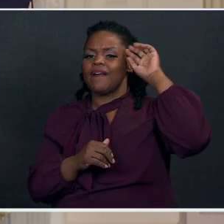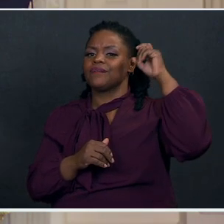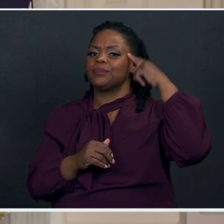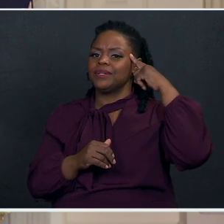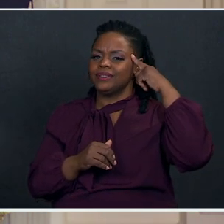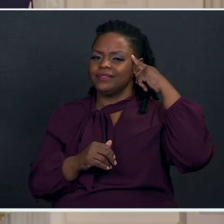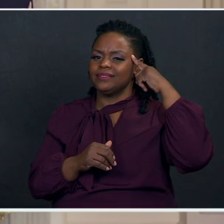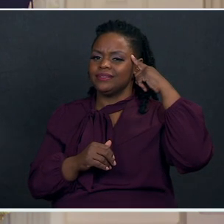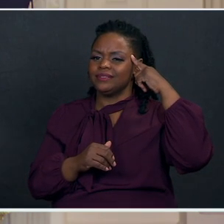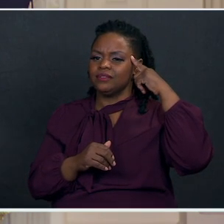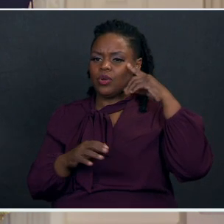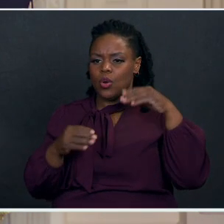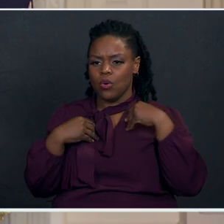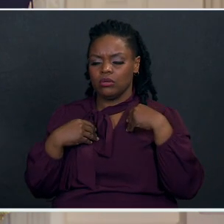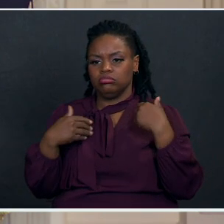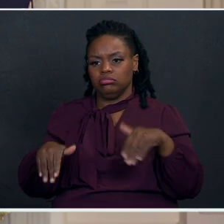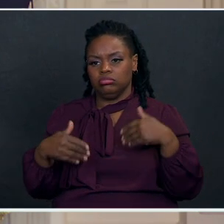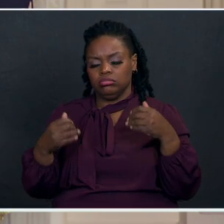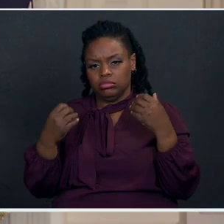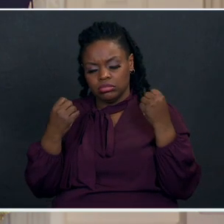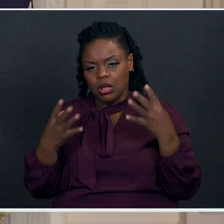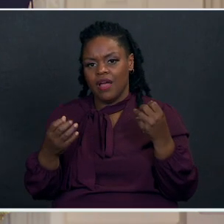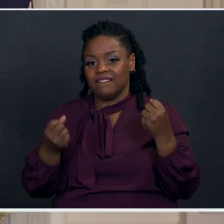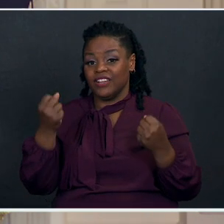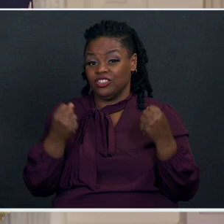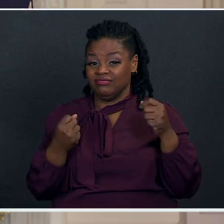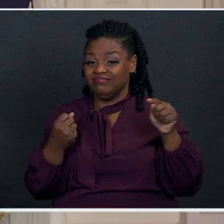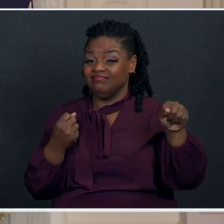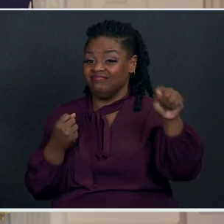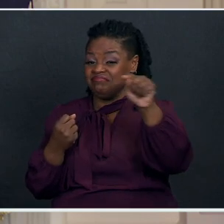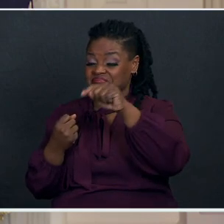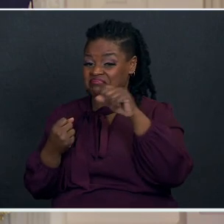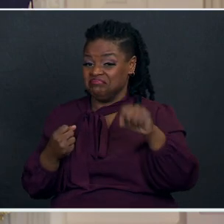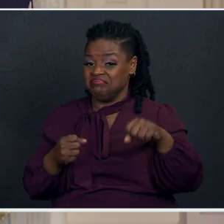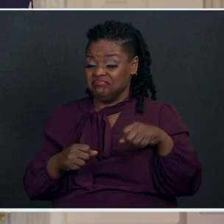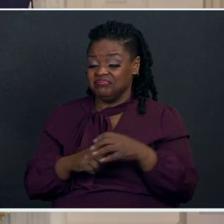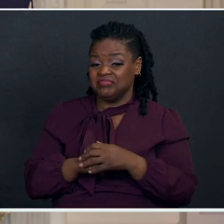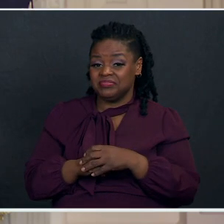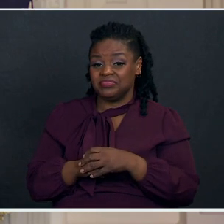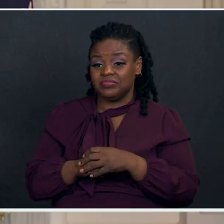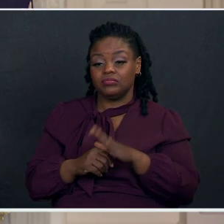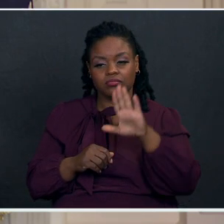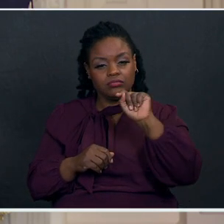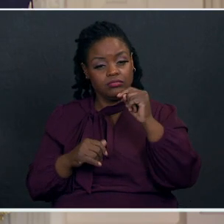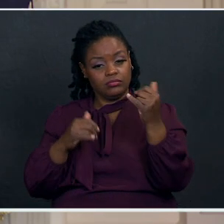as you all know. With today's executive order, combined with the Buy American executive